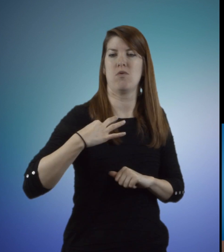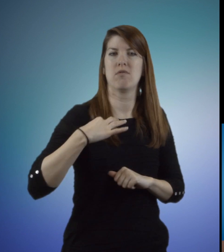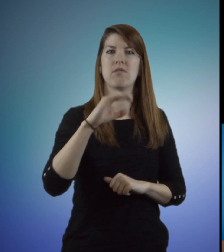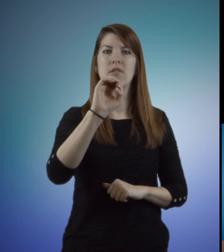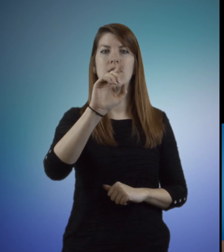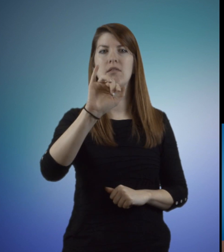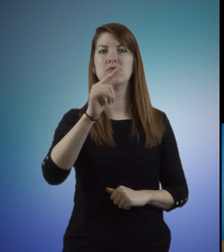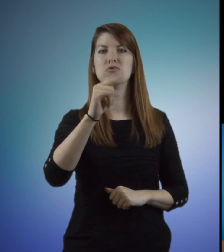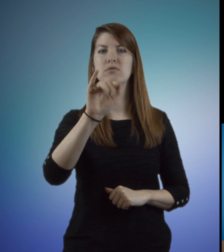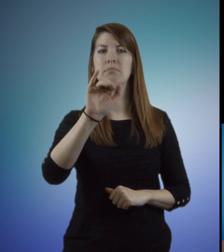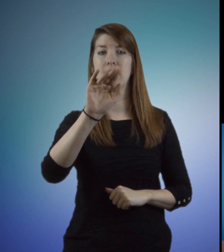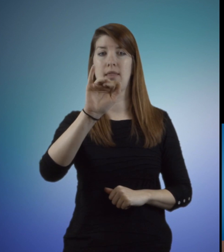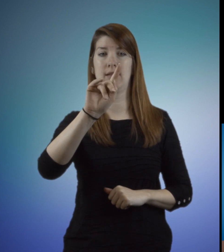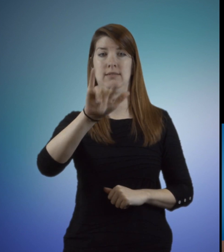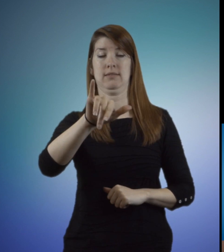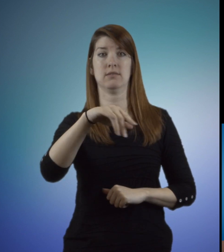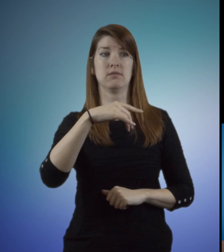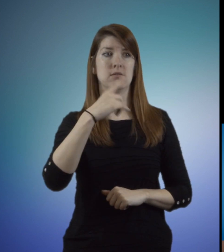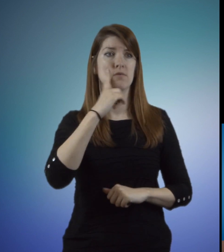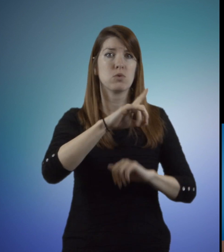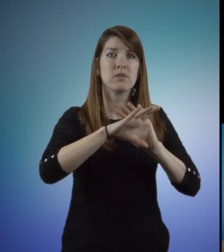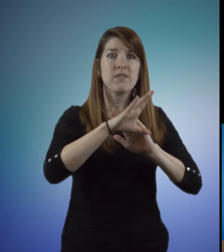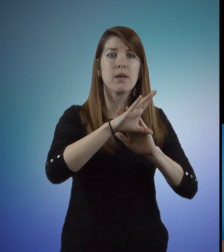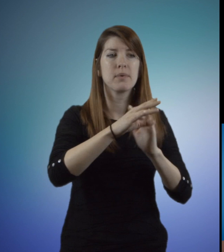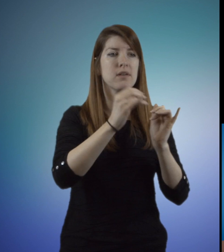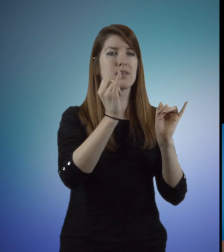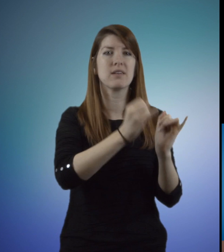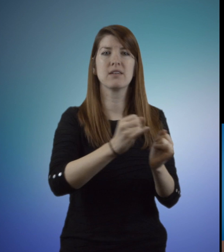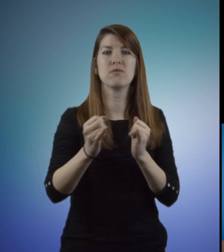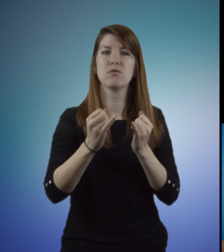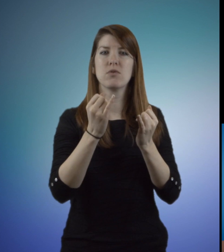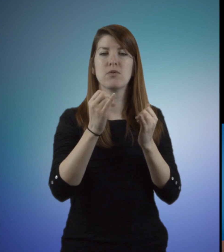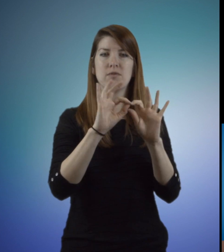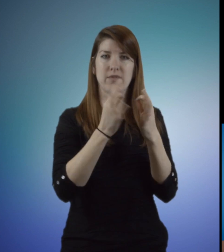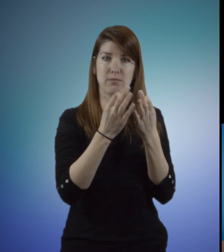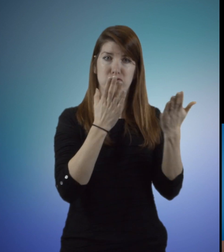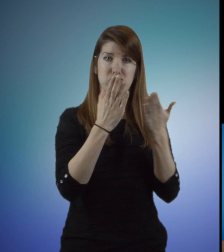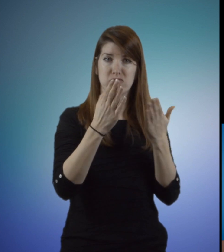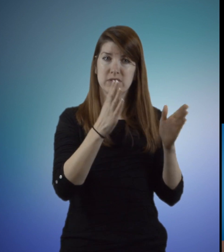for developing that individual, family service plan, the IFSP,